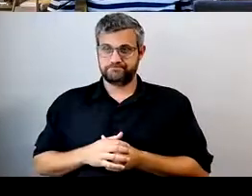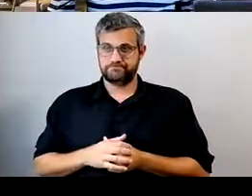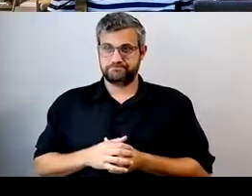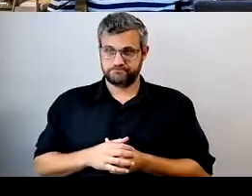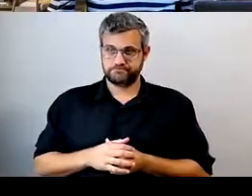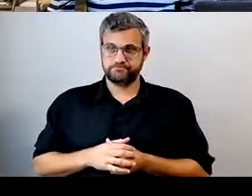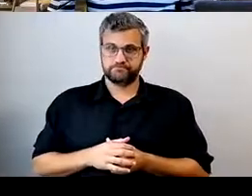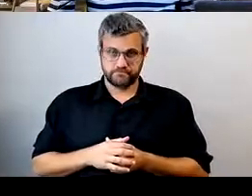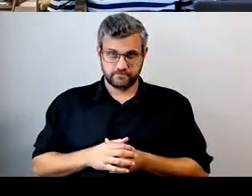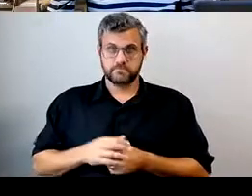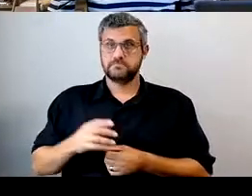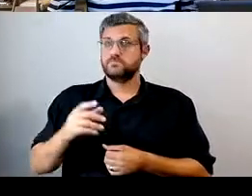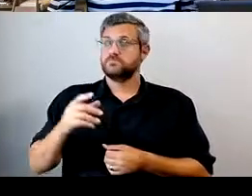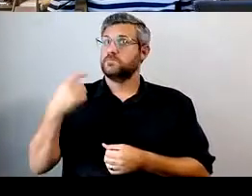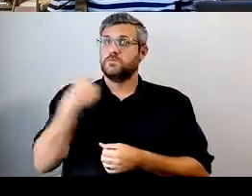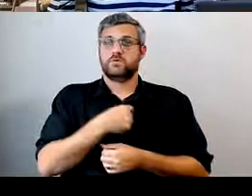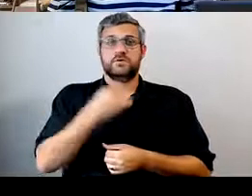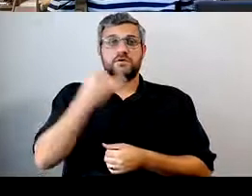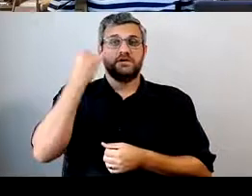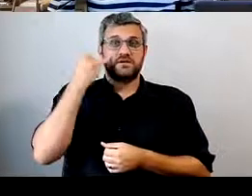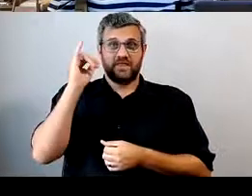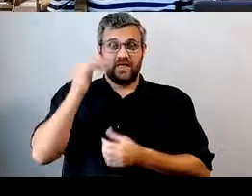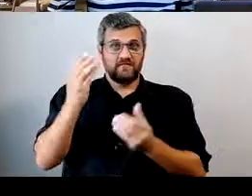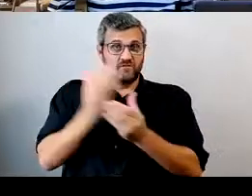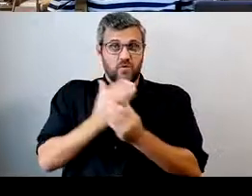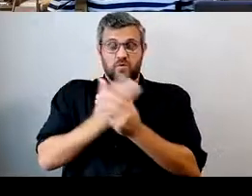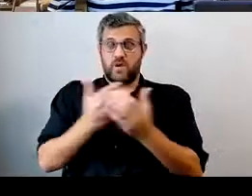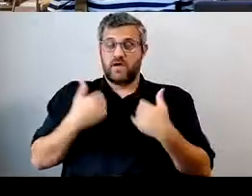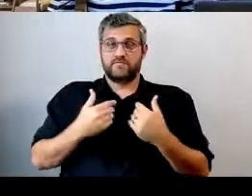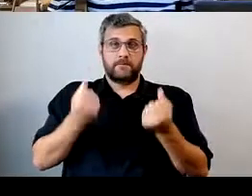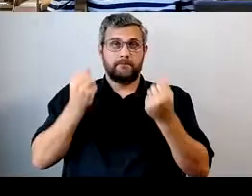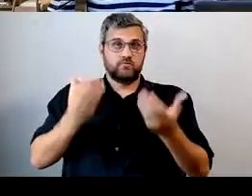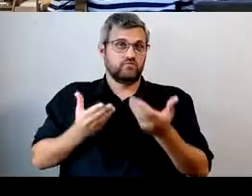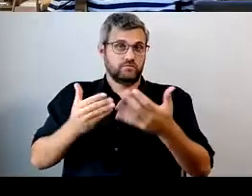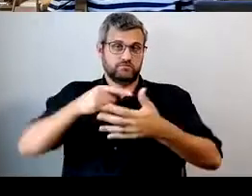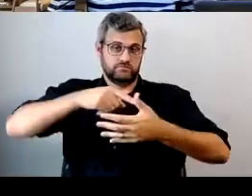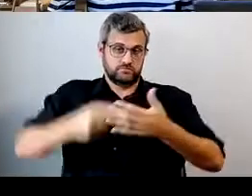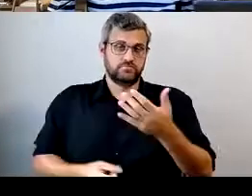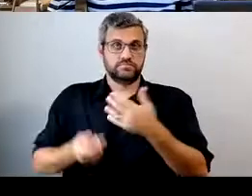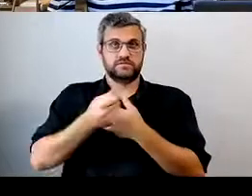We have lots of recommendations in that folder, there are several documents that can help walk